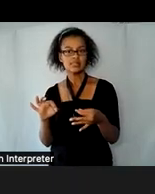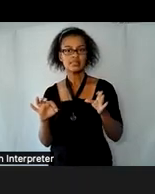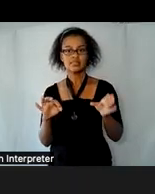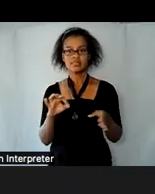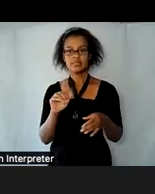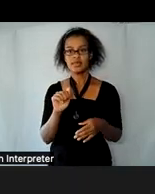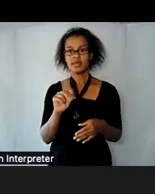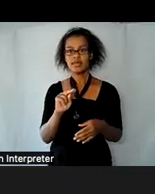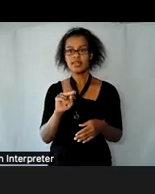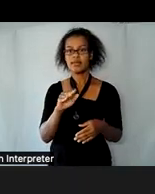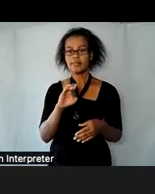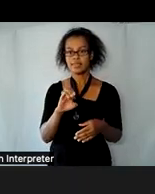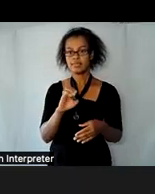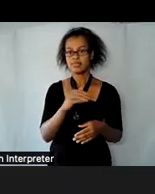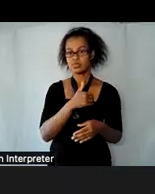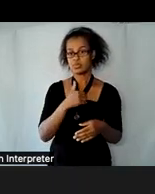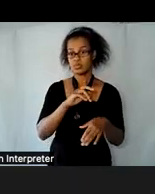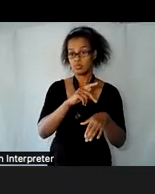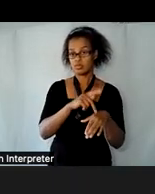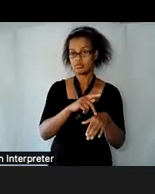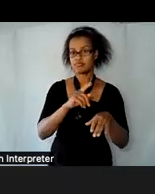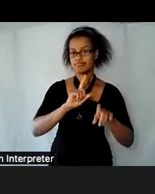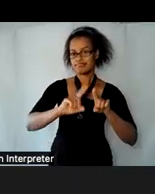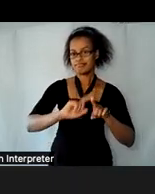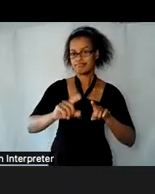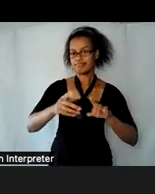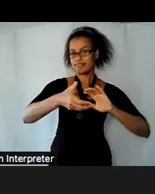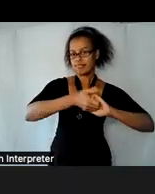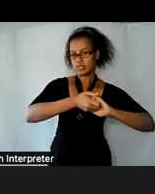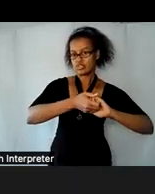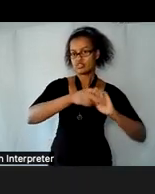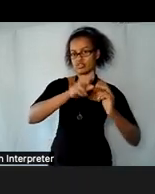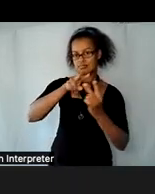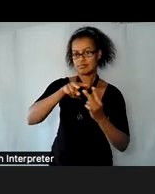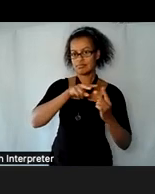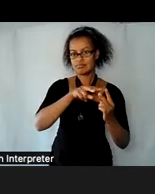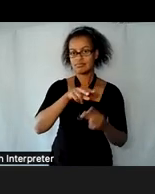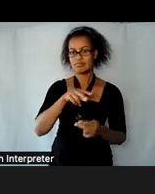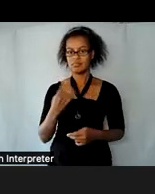has multiple partners, Toronto Arts Foundation being one of them, and honest Arts in the